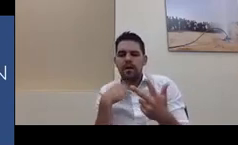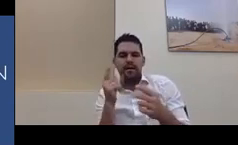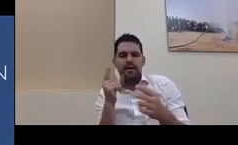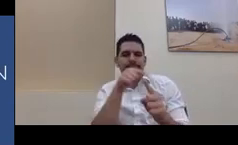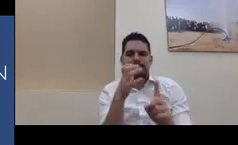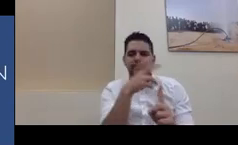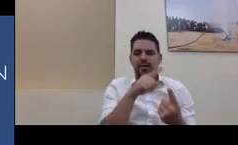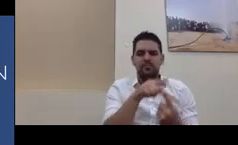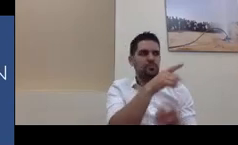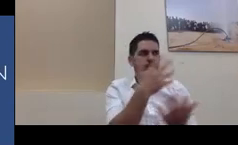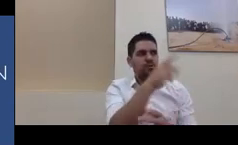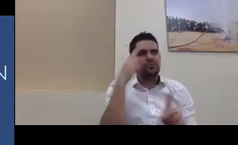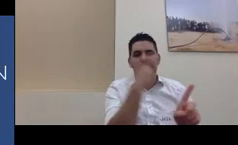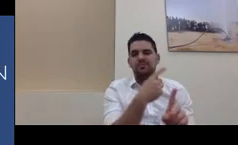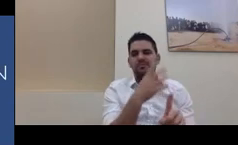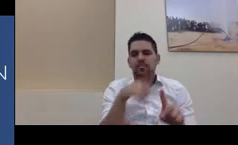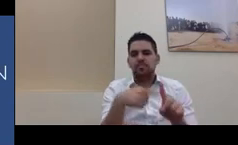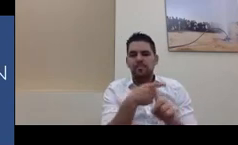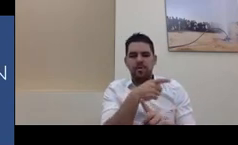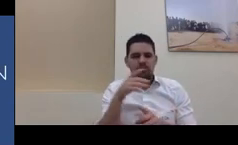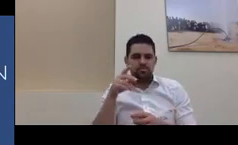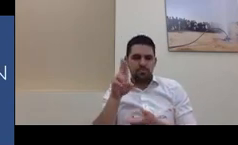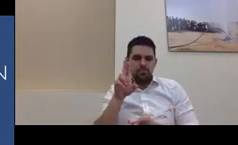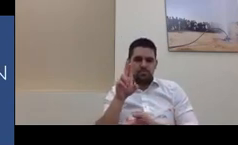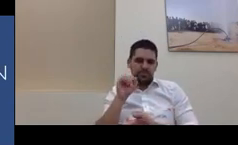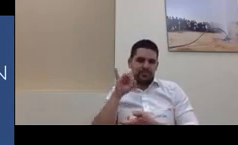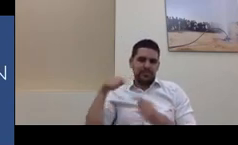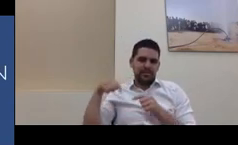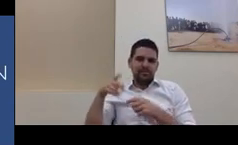Also, I wanna go back to what Kristina was talking about.